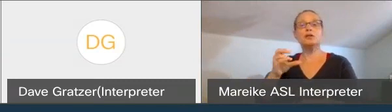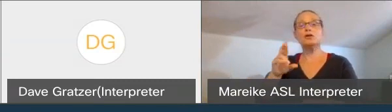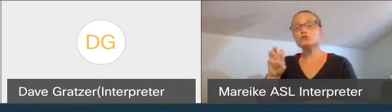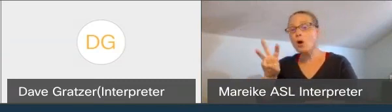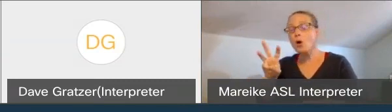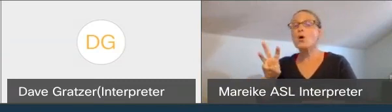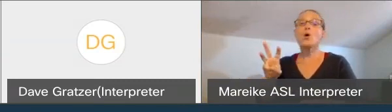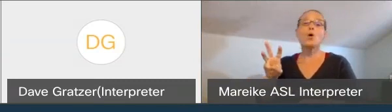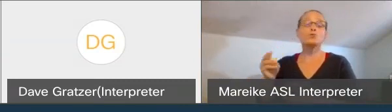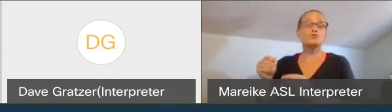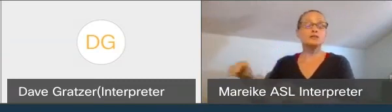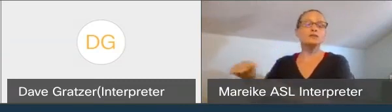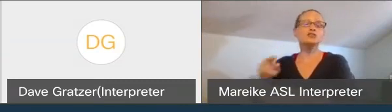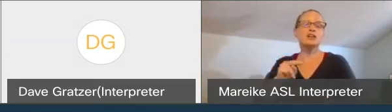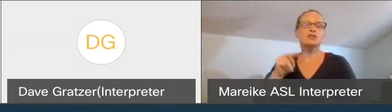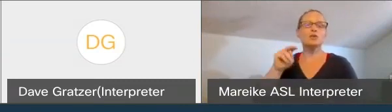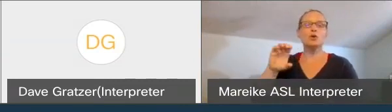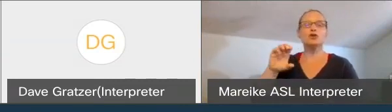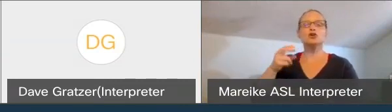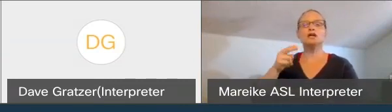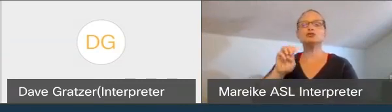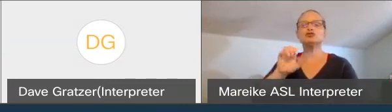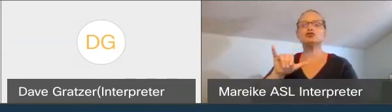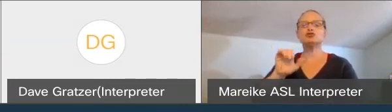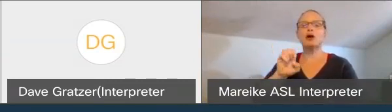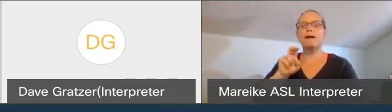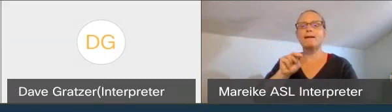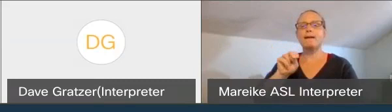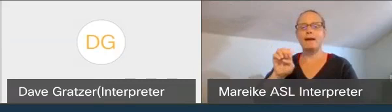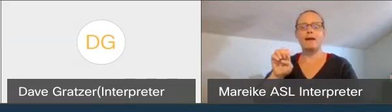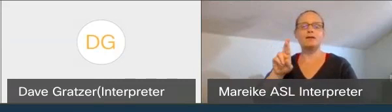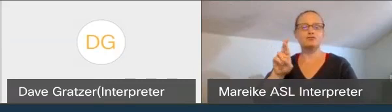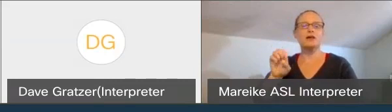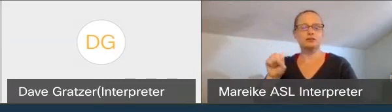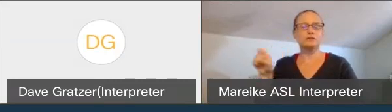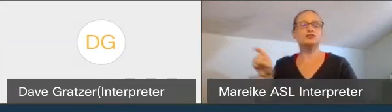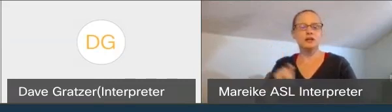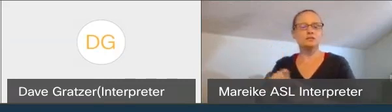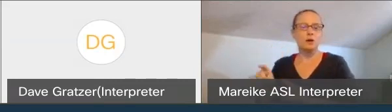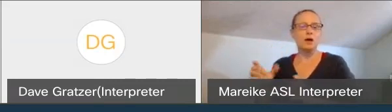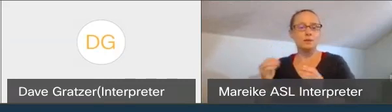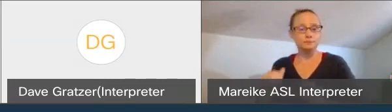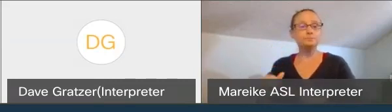and the Northern Cheyenne Reservation as well. The Billings-- uh, the Rimrock Foundation is the largest treatment center in the region,